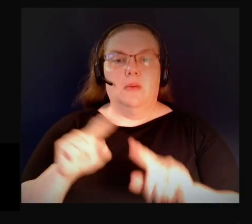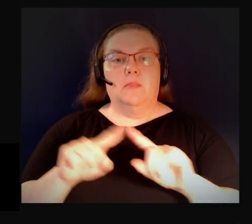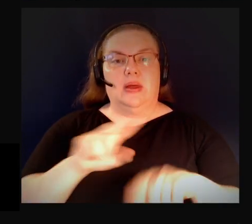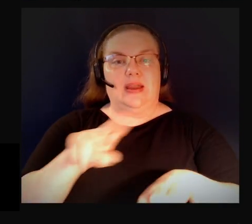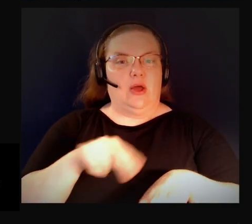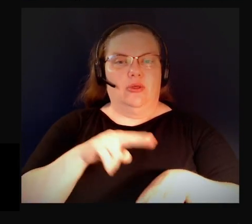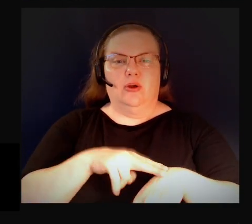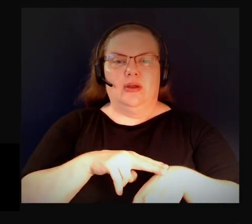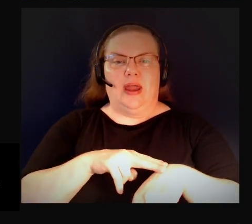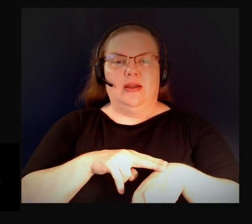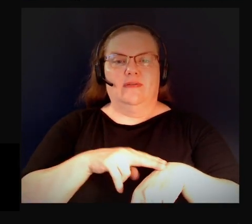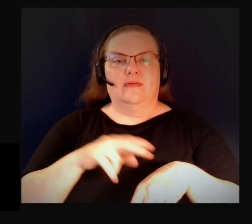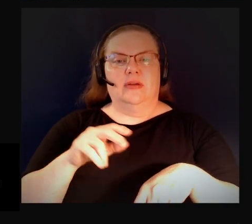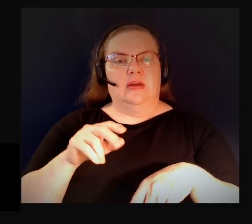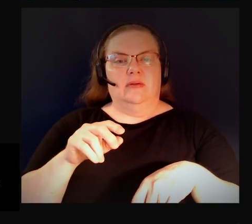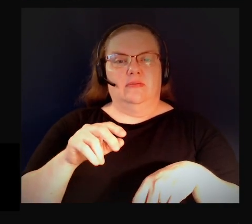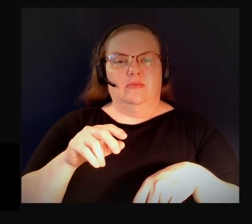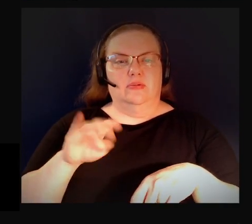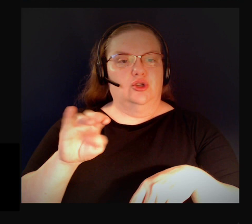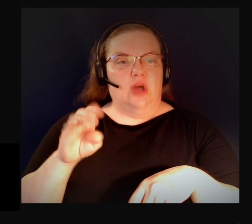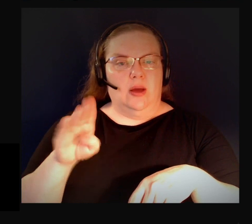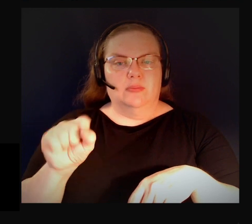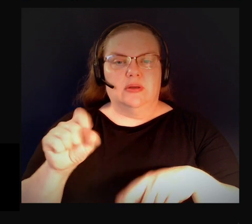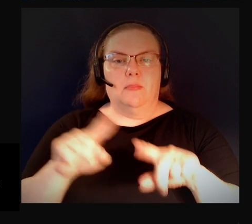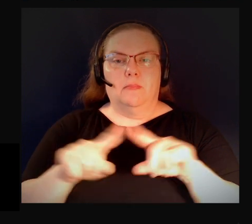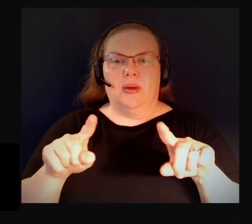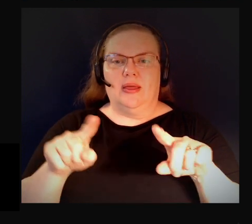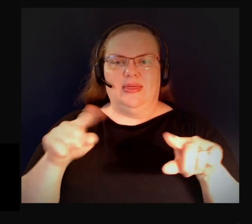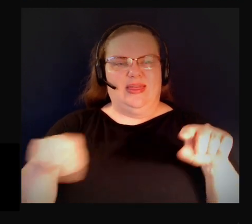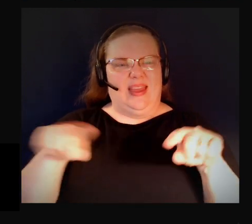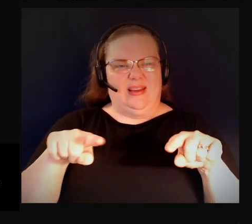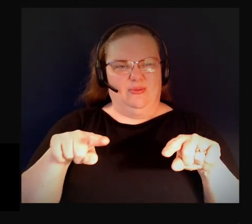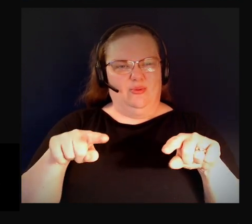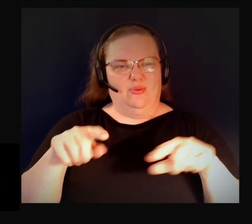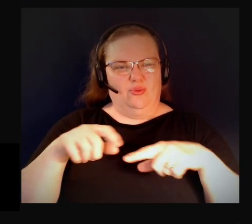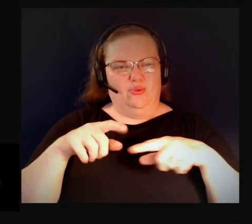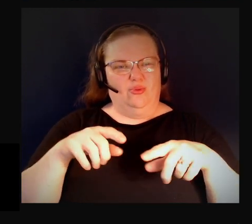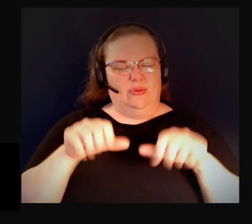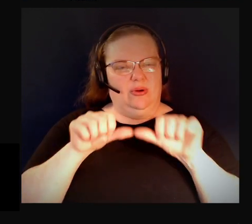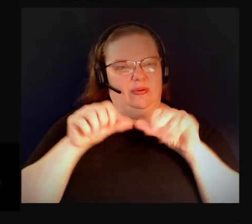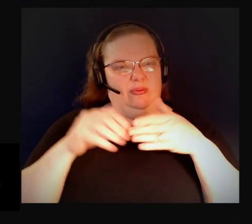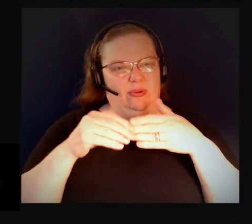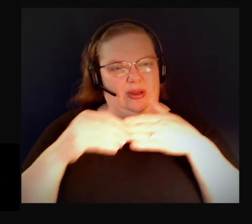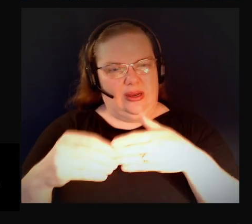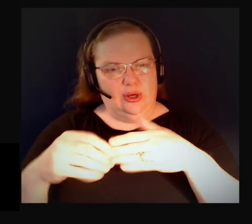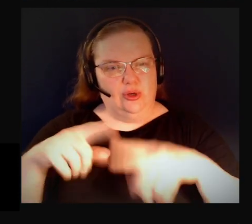cause the main thread to synchronize with the rendering thread, leading to stalls. So Split Graphics Jobs removes this limitation